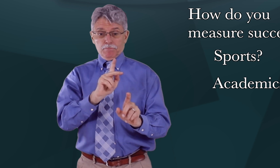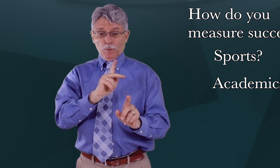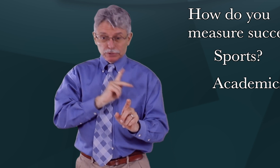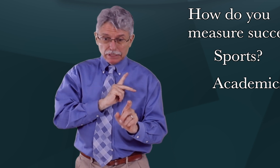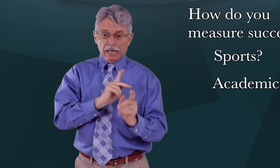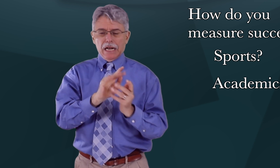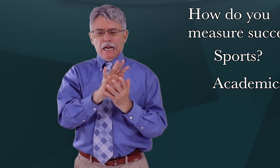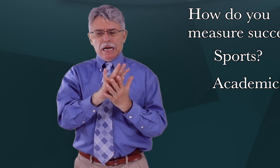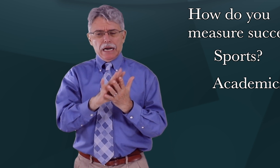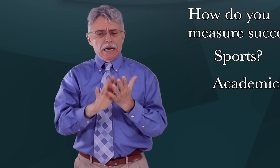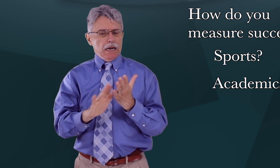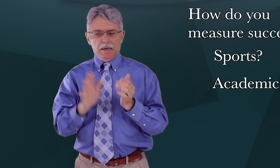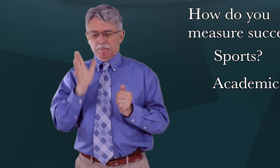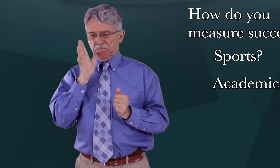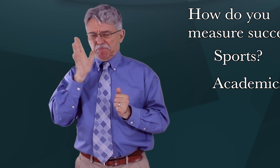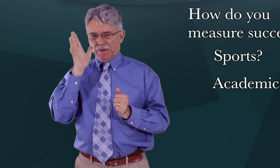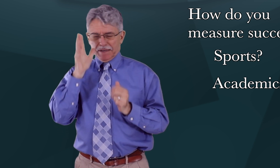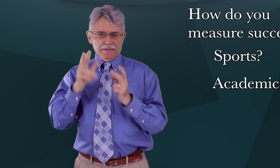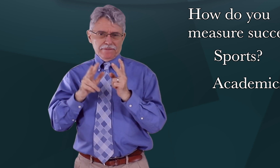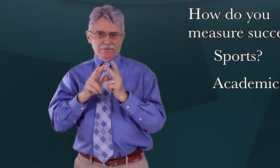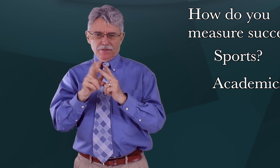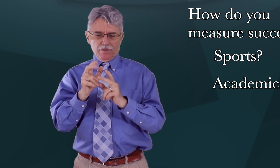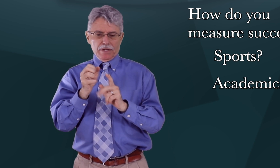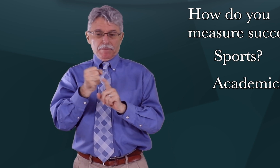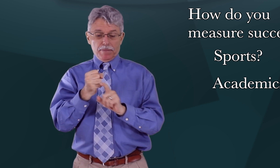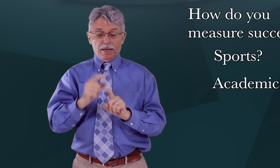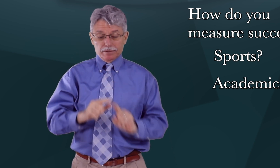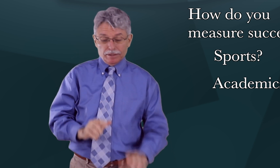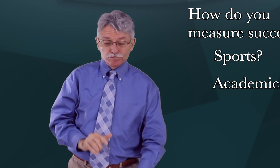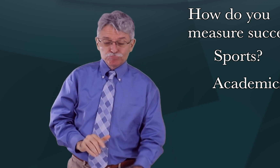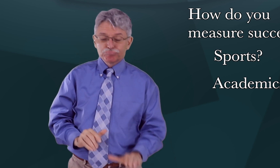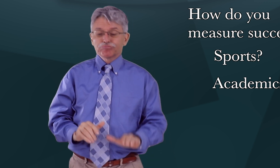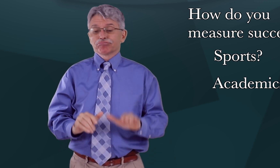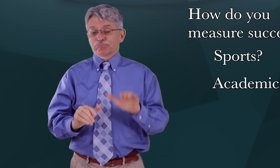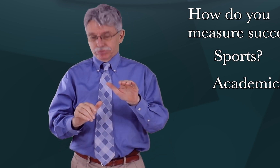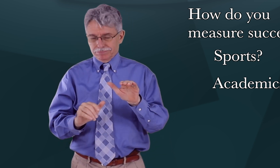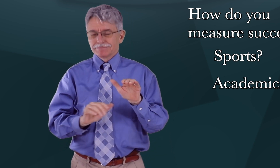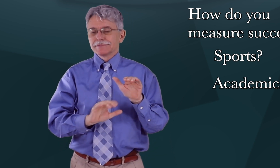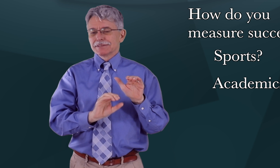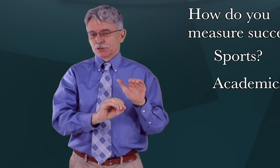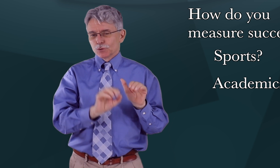But personality -- parents don't have a lot of impact compared to, certainly,